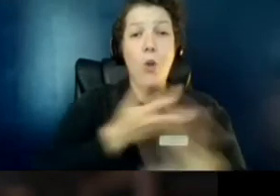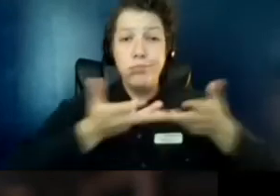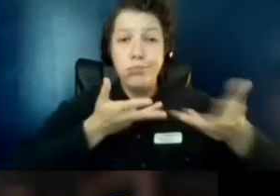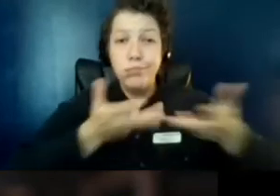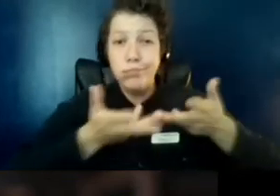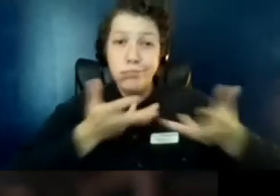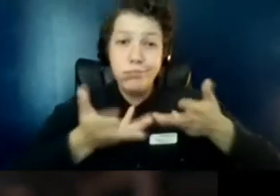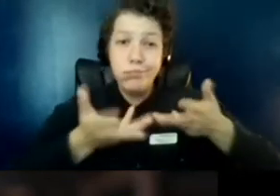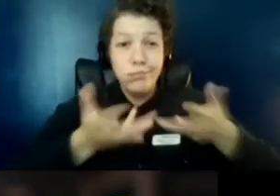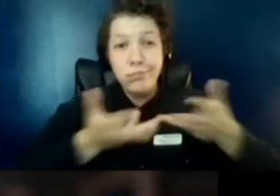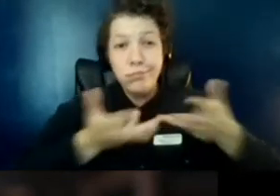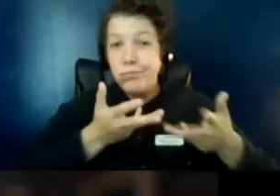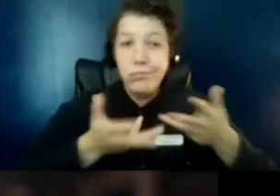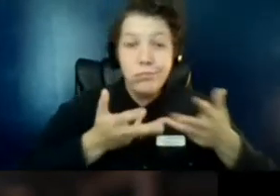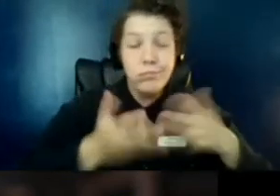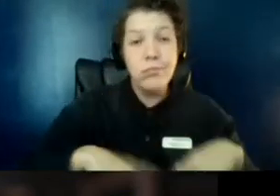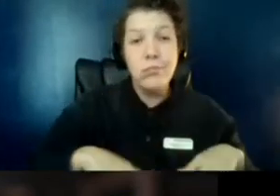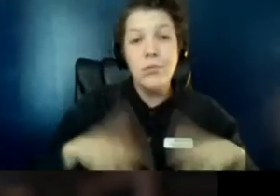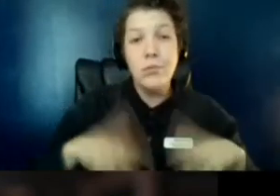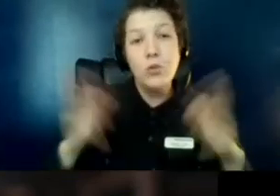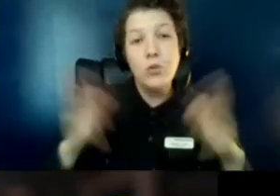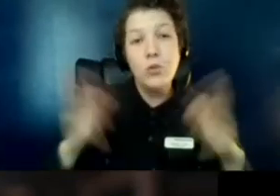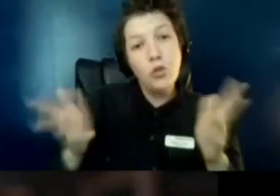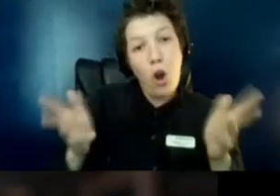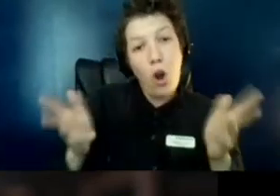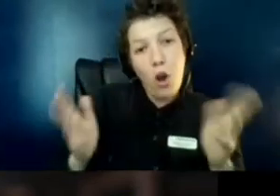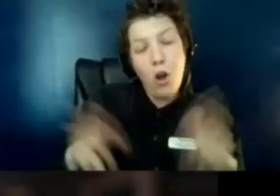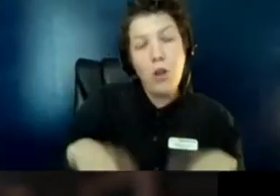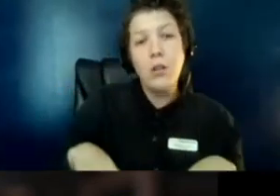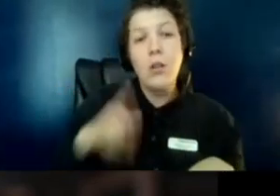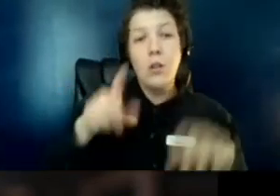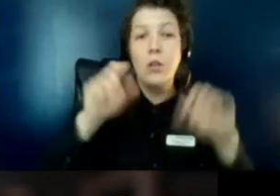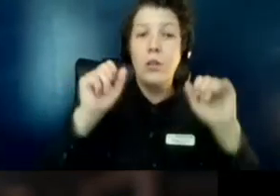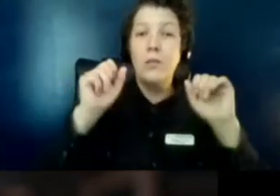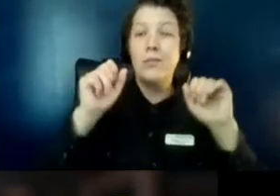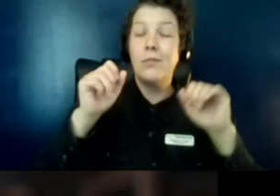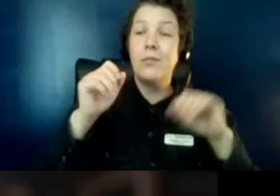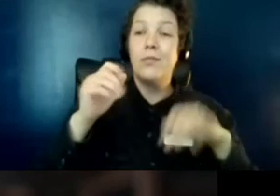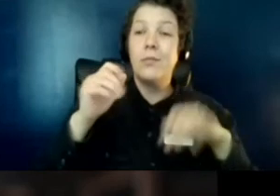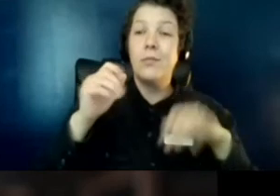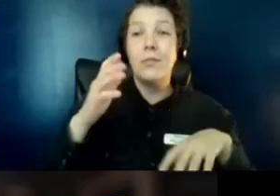see people in their natural environment doing the things that they're doing with your product